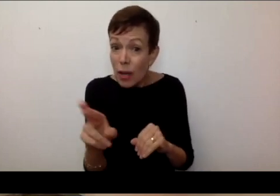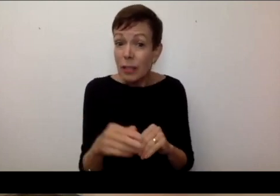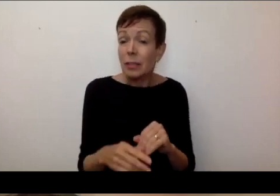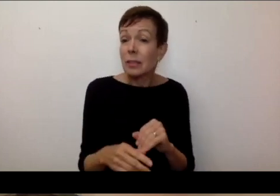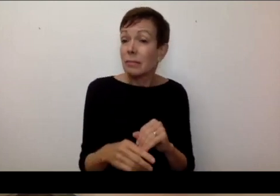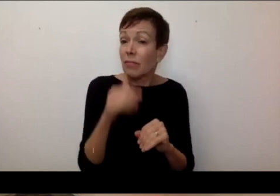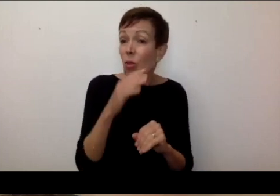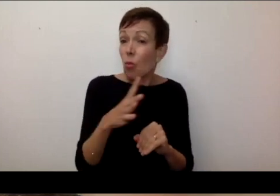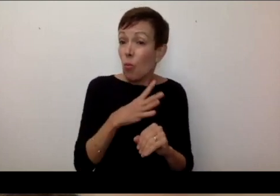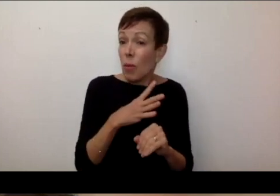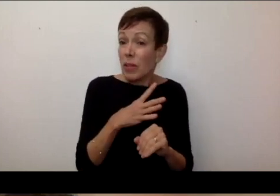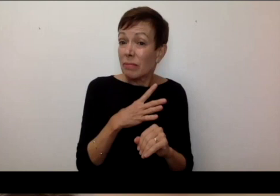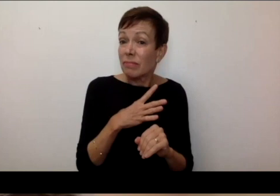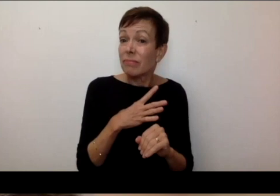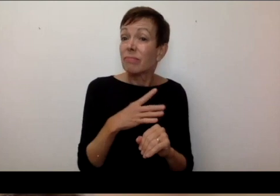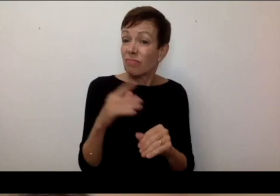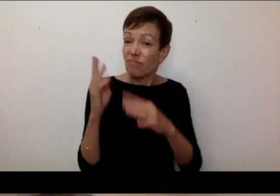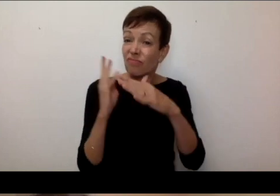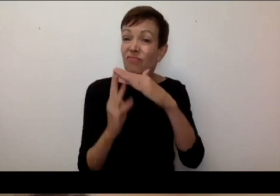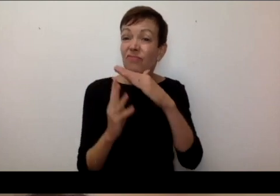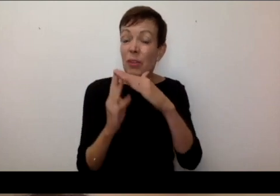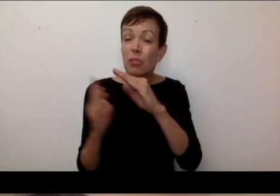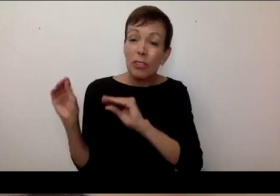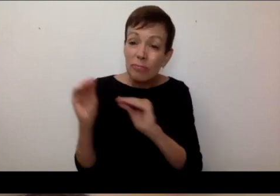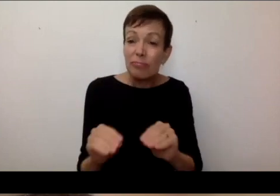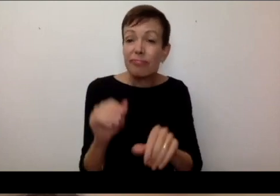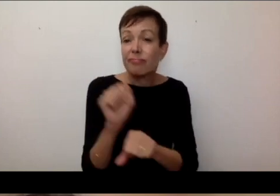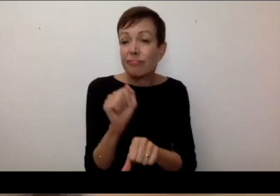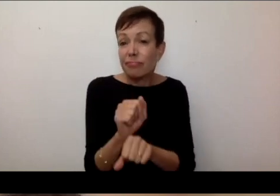the catwalks calling for a basic income and highlighting the precarious